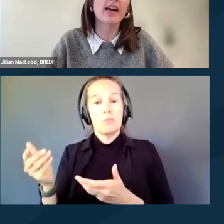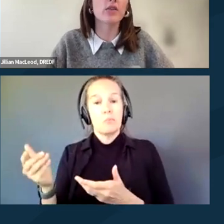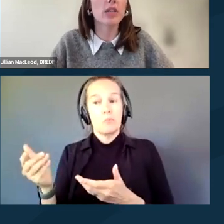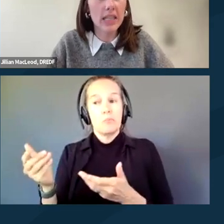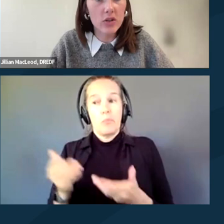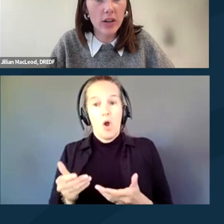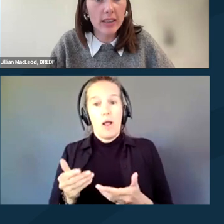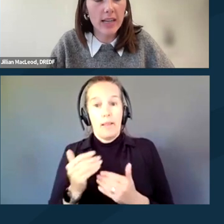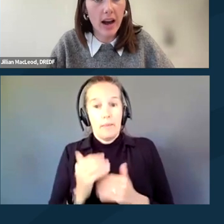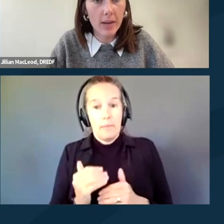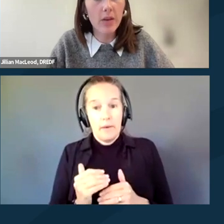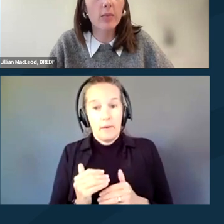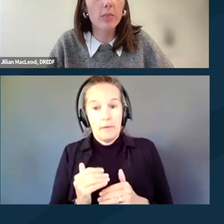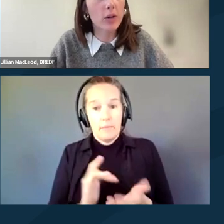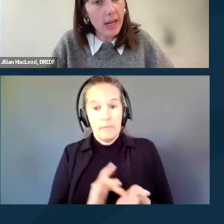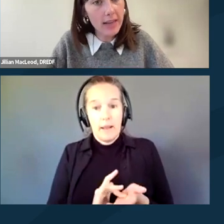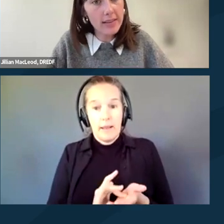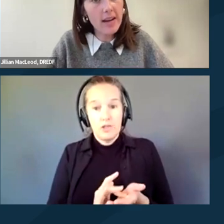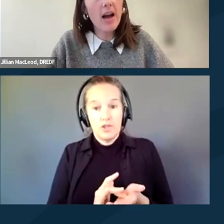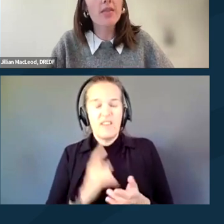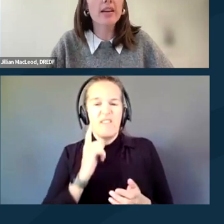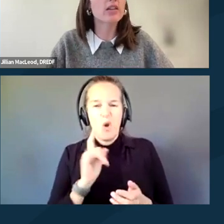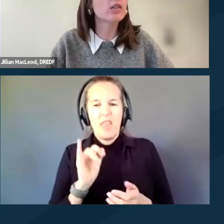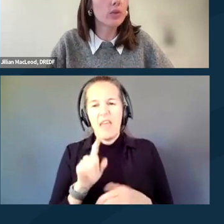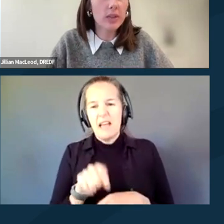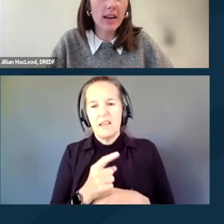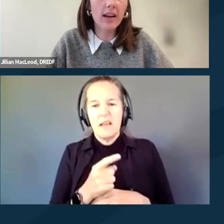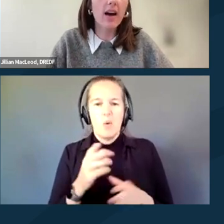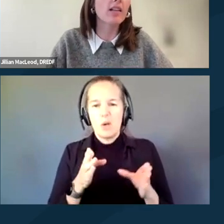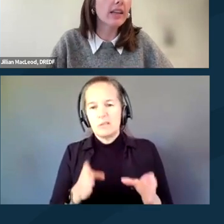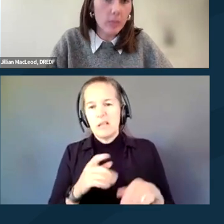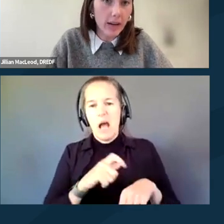that you need during the time of the protest, then losing a little bit